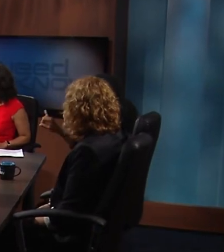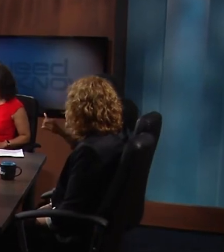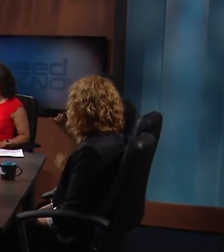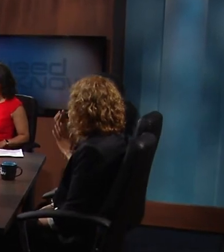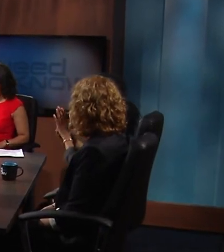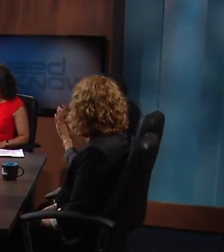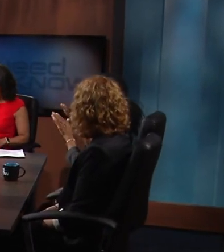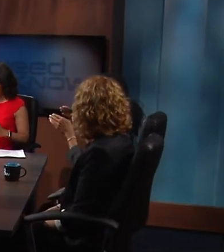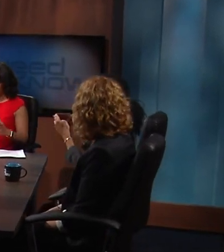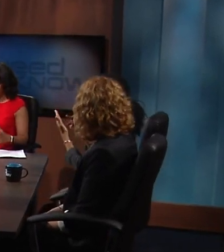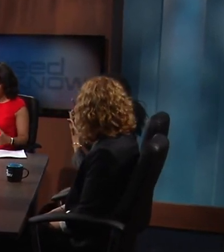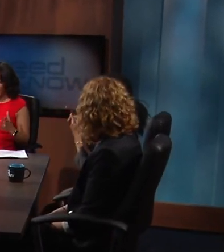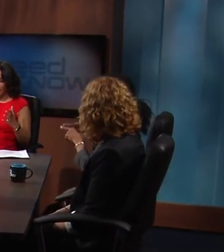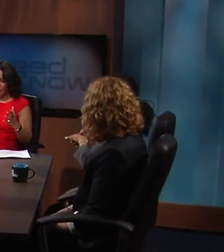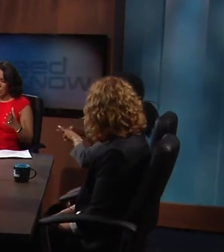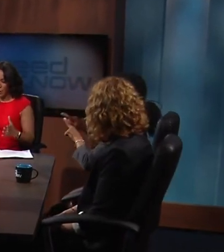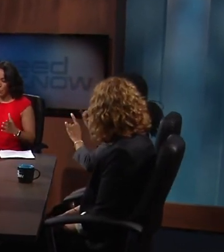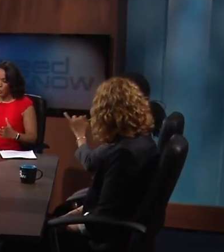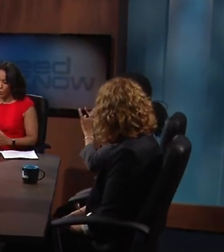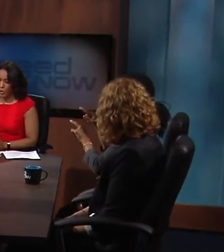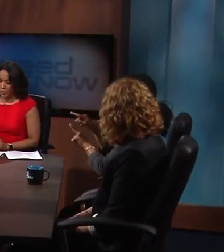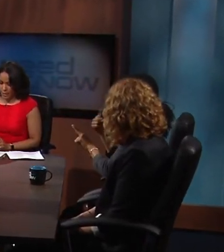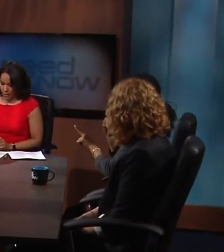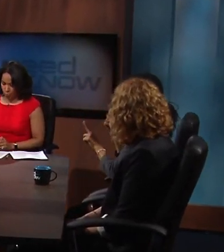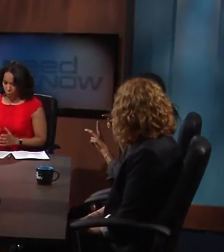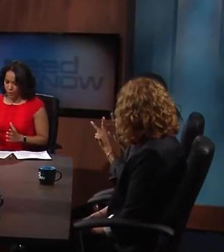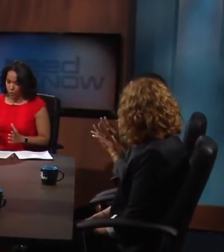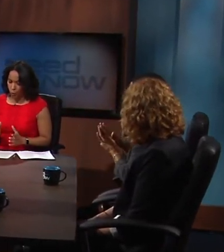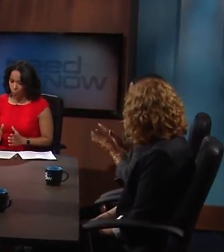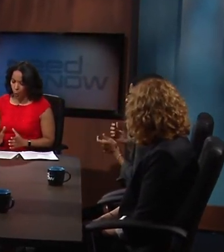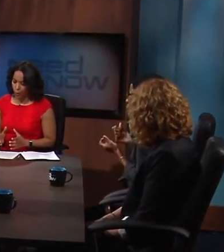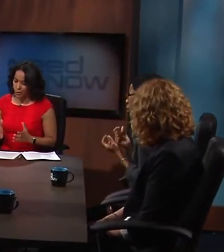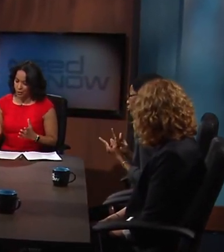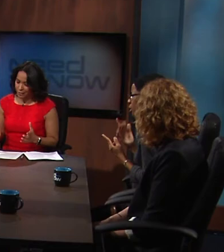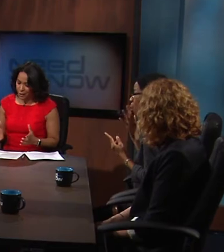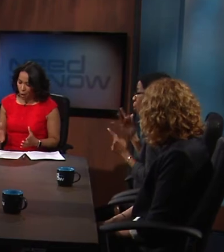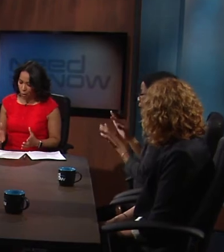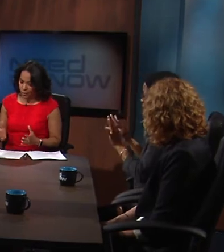WXXI'S ARTS IN FOCUS PROGRAM, AND IN THE INTERVIEW YOU SAID "PEOPLE DON'T UNDERSTAND WHY IT'S SO IMPORTANT TO COLLECT